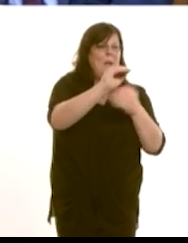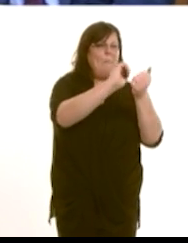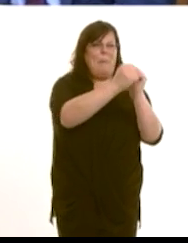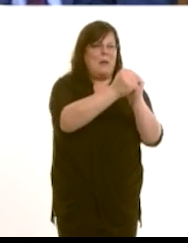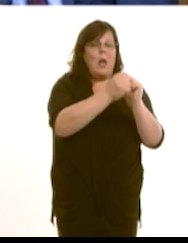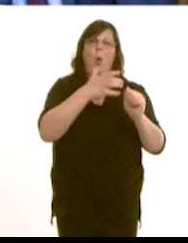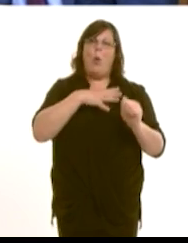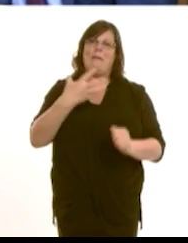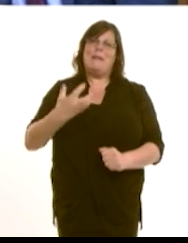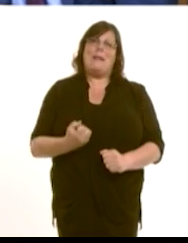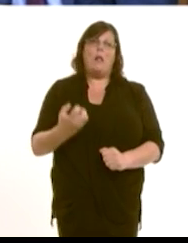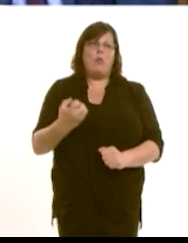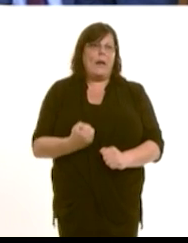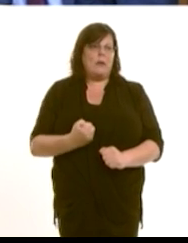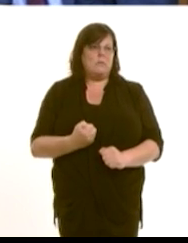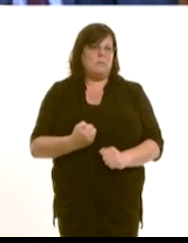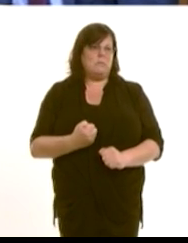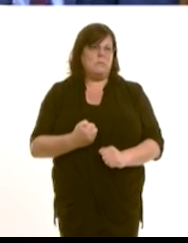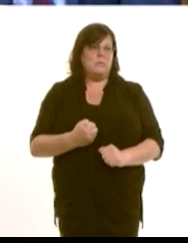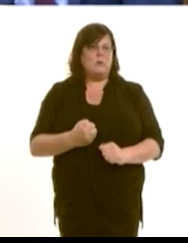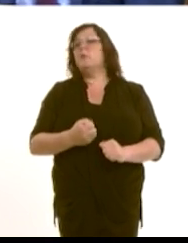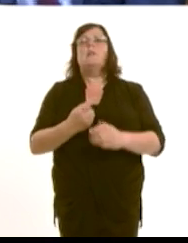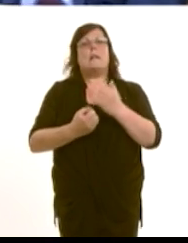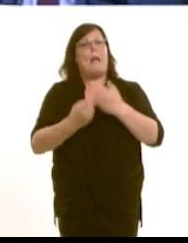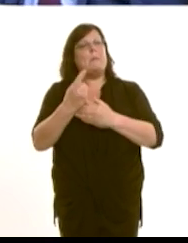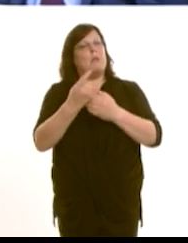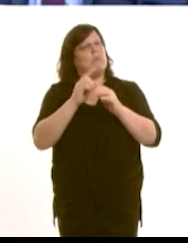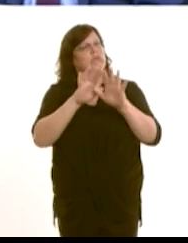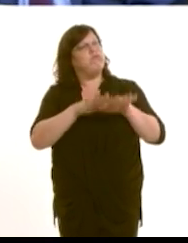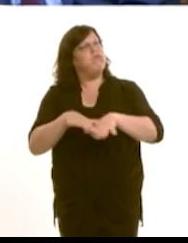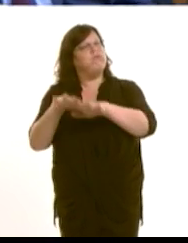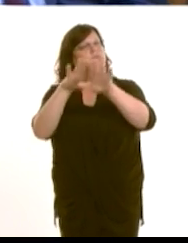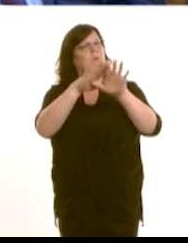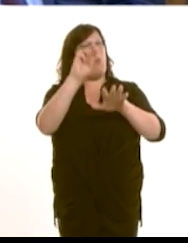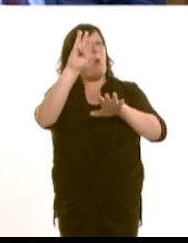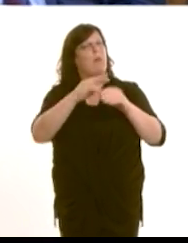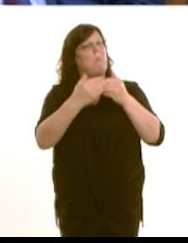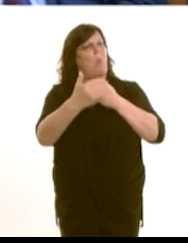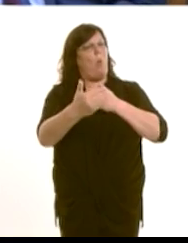Itís a trend that Iím sure many of us have seen across Wales. That is something that we and, indeed, the profession, will need to accommodate.